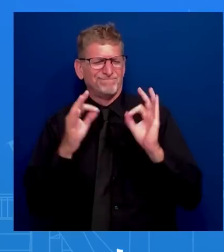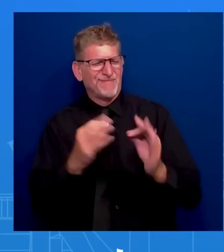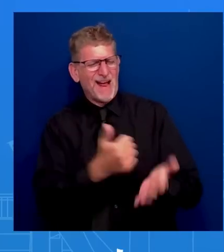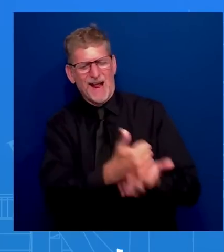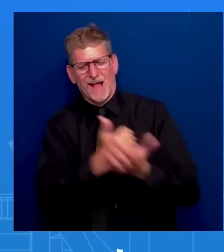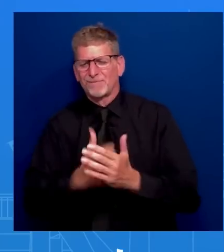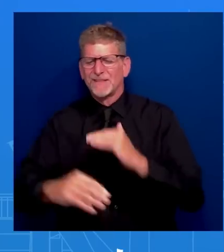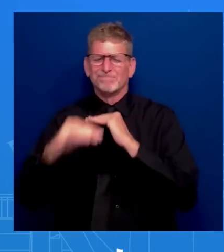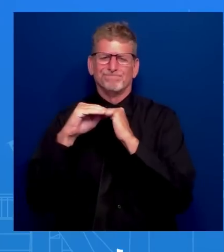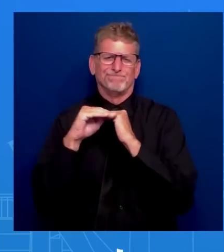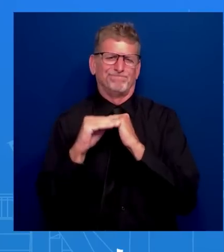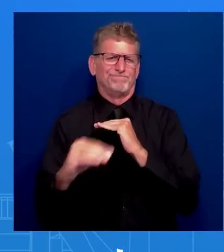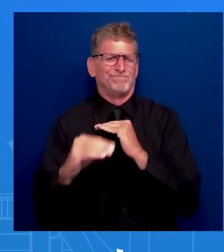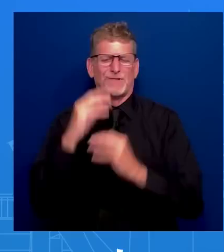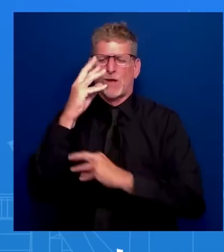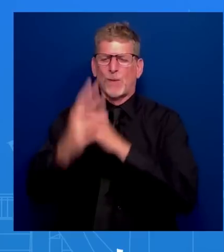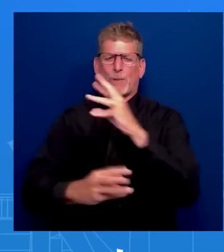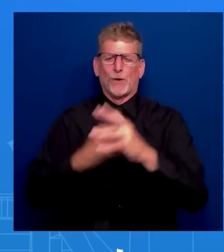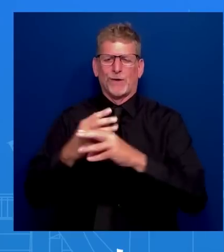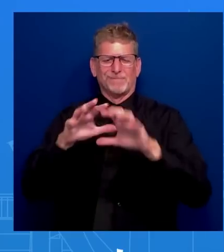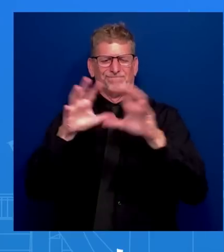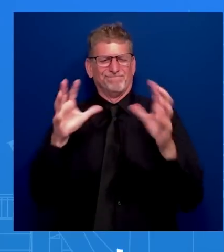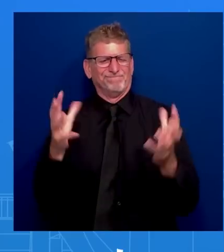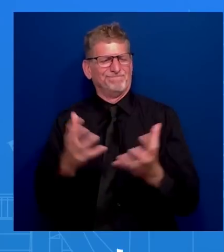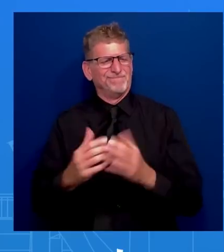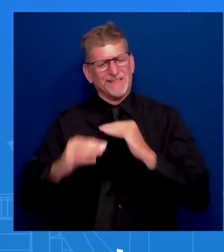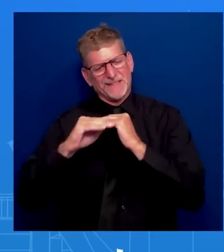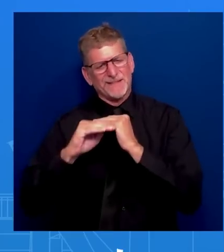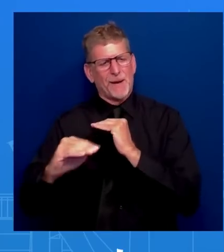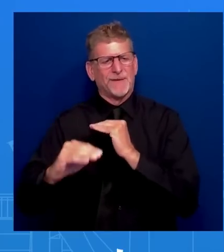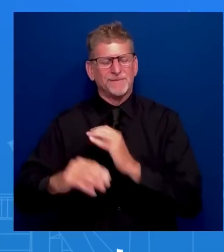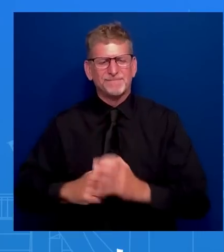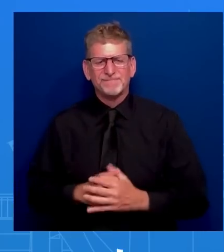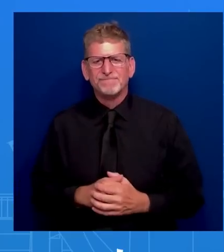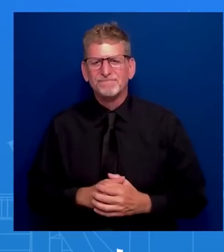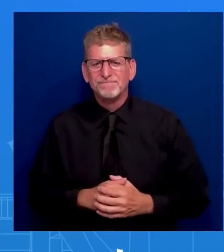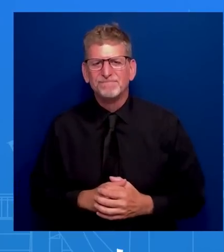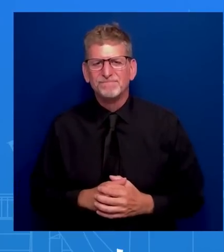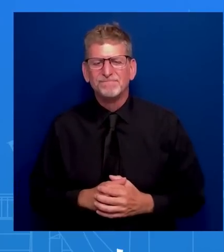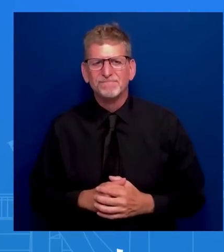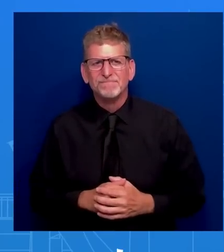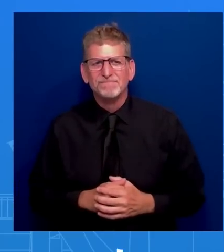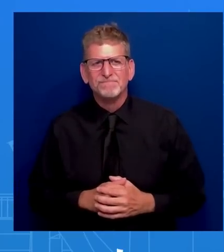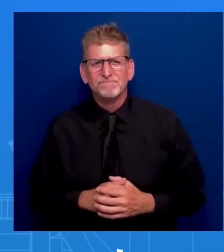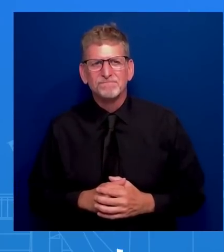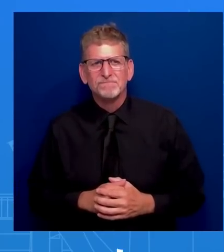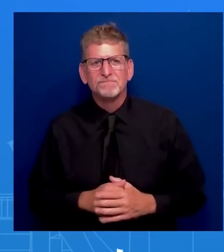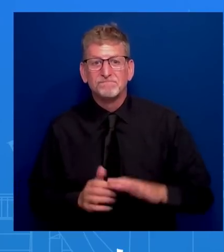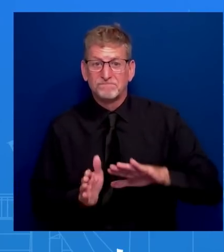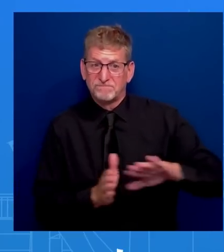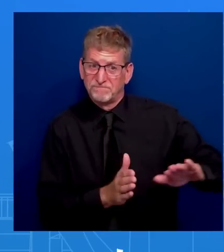As you all saw this morning, today the President signed the CHIPS and Science Act, which will supercharge our efforts